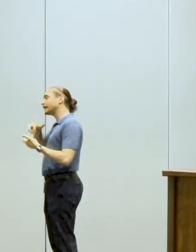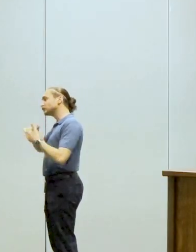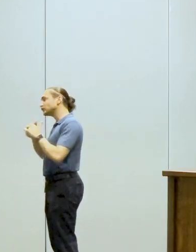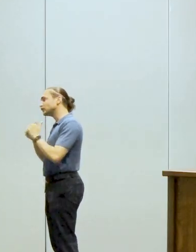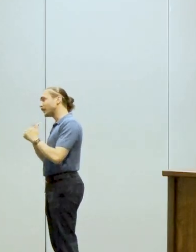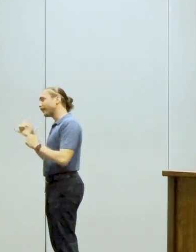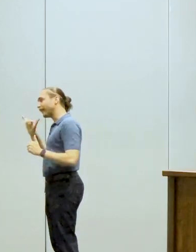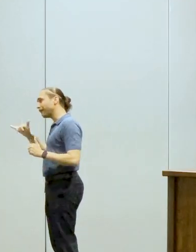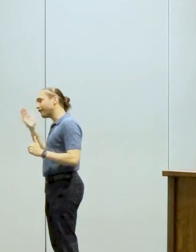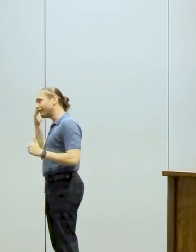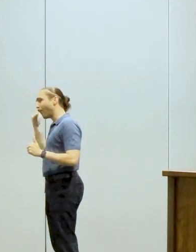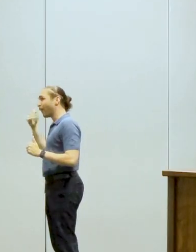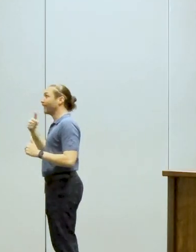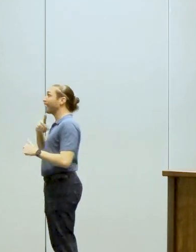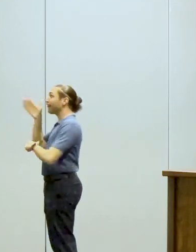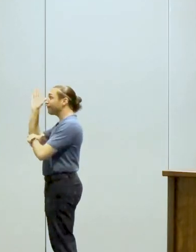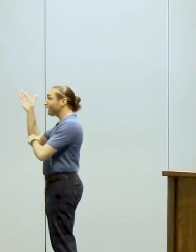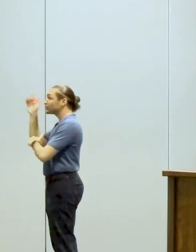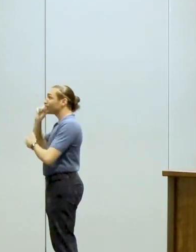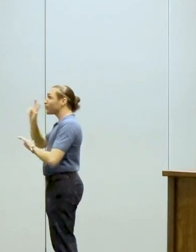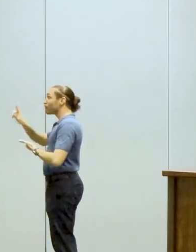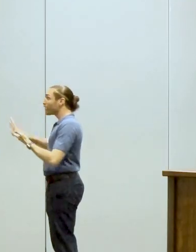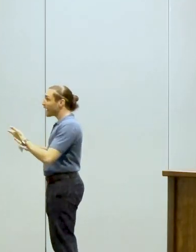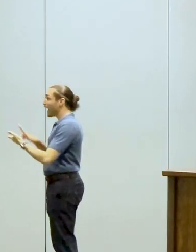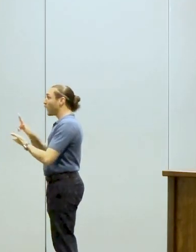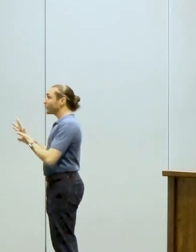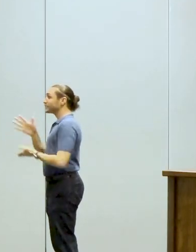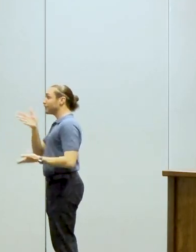hours, it's really 30 pages, right? So trying to upload that